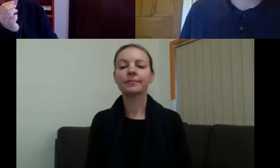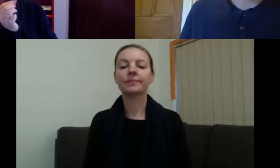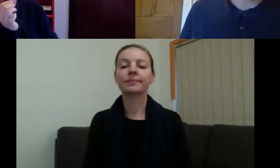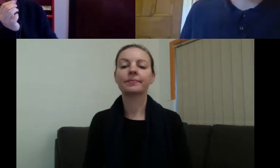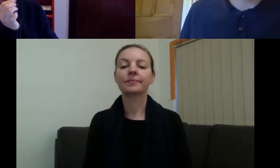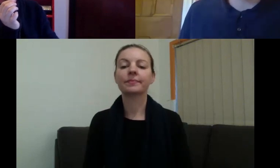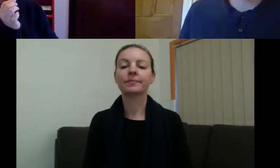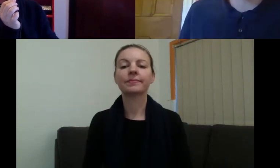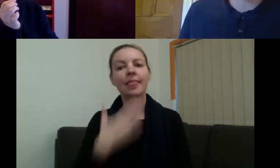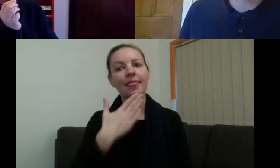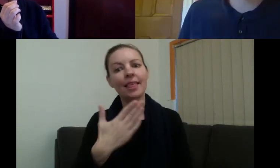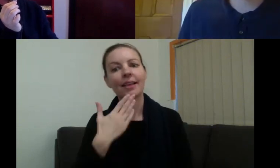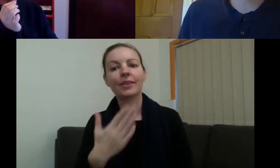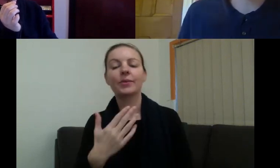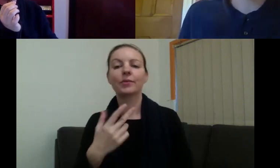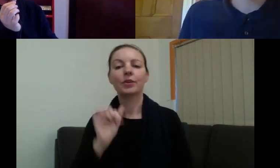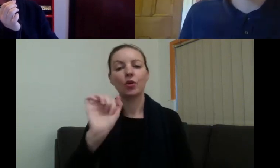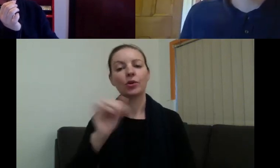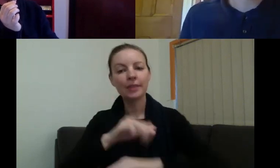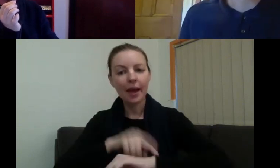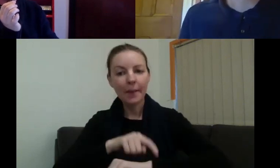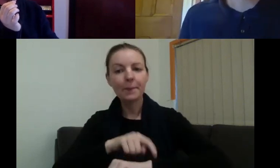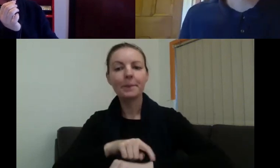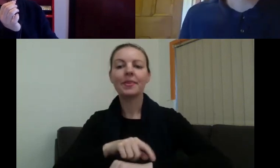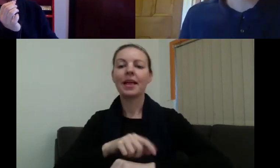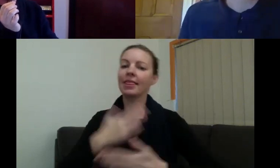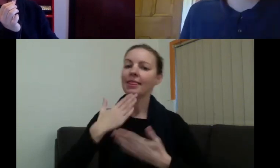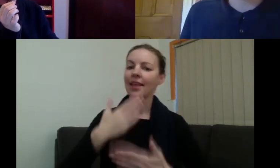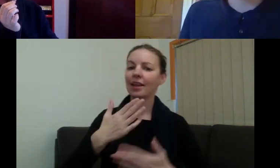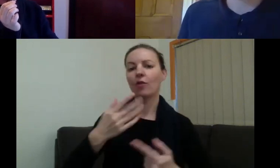thank you for your time and for asking us all of - inviting us to